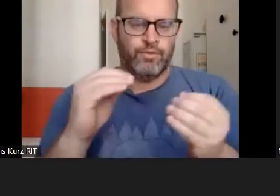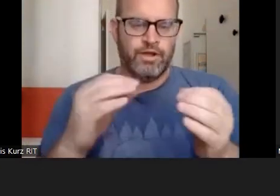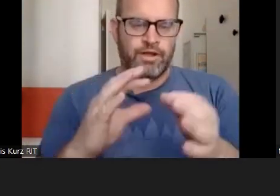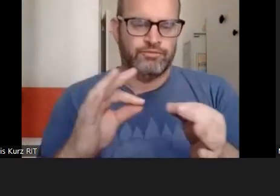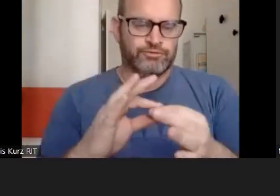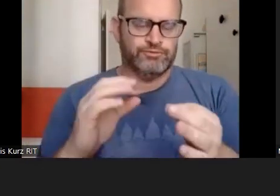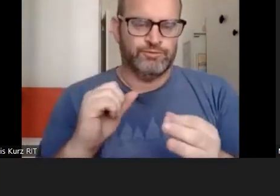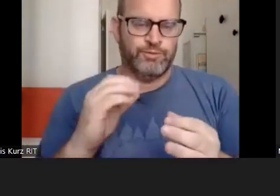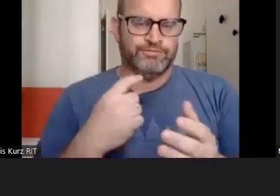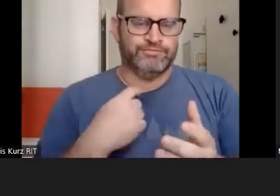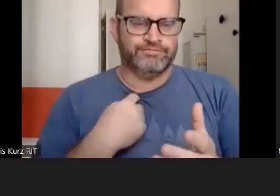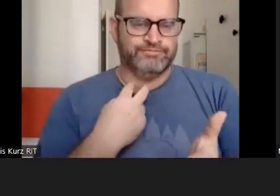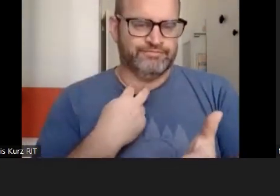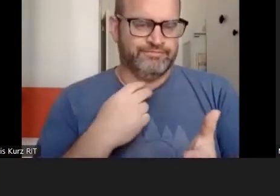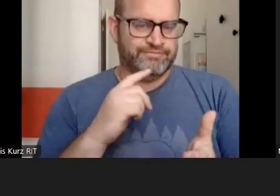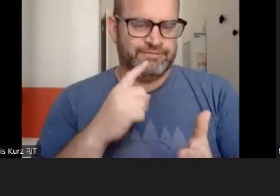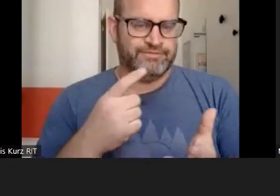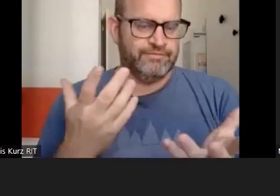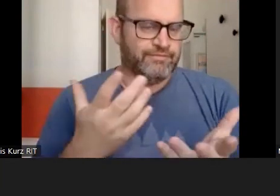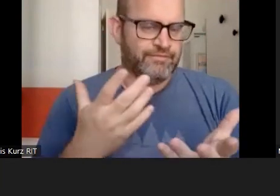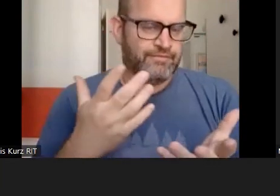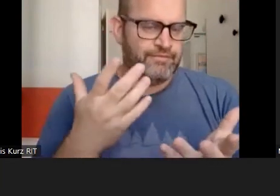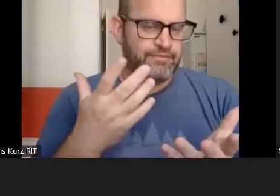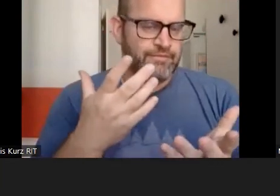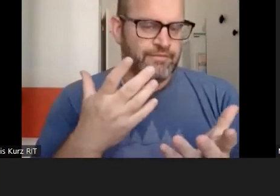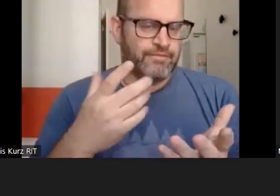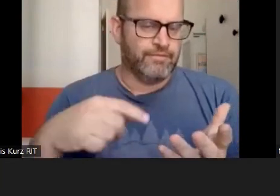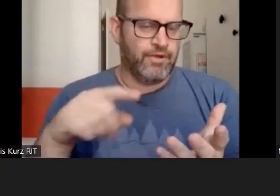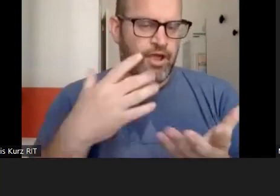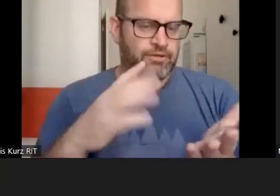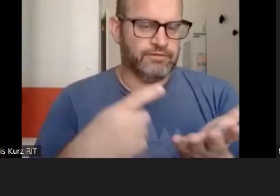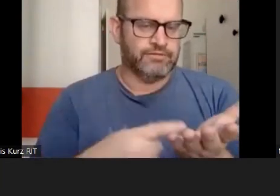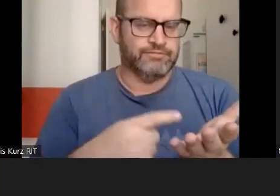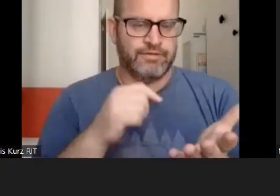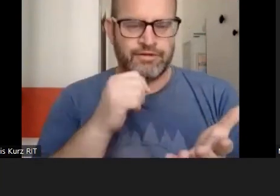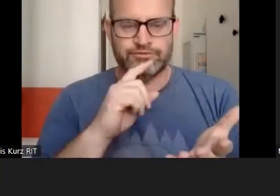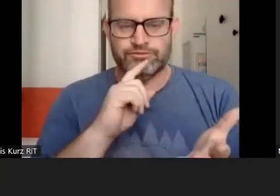I can't follow the discussion because I'm having issues